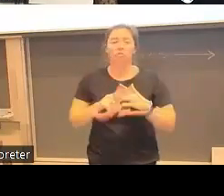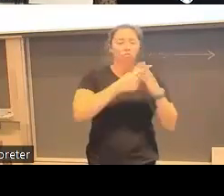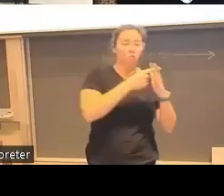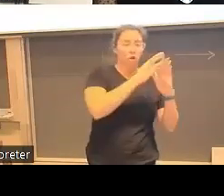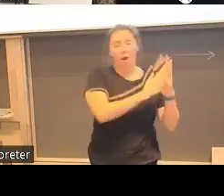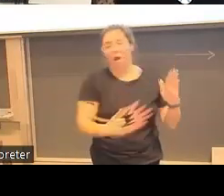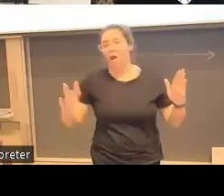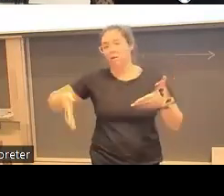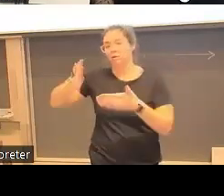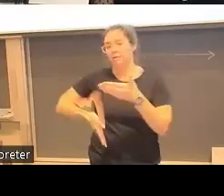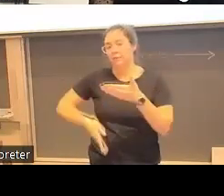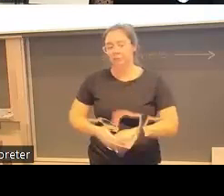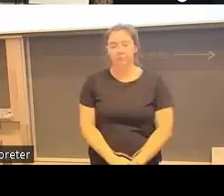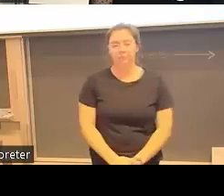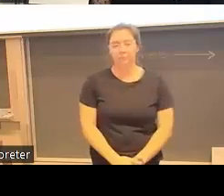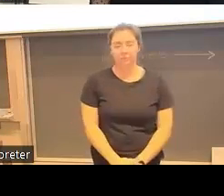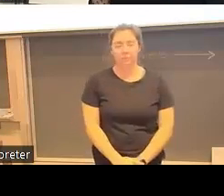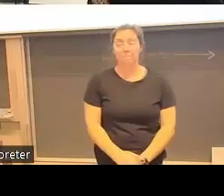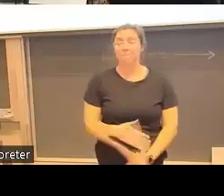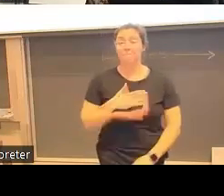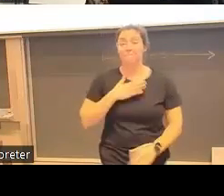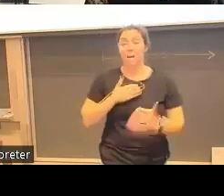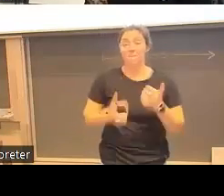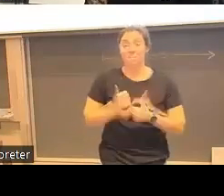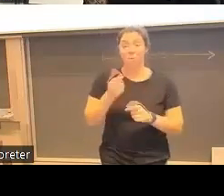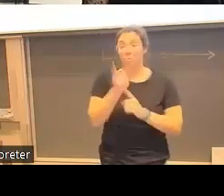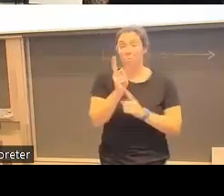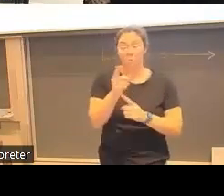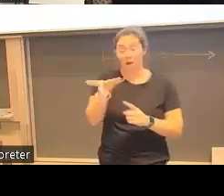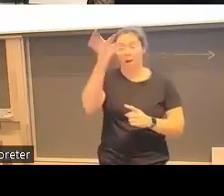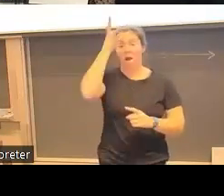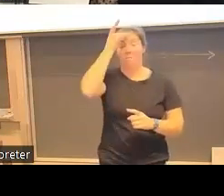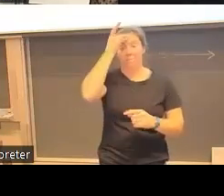of the encounter in one of my most memorable moments in the early days of coaching I watched